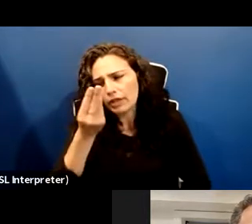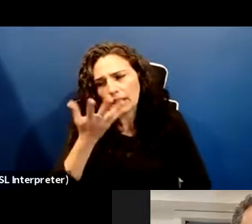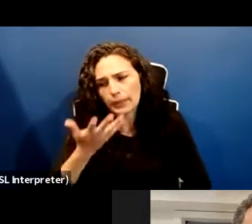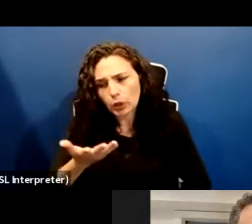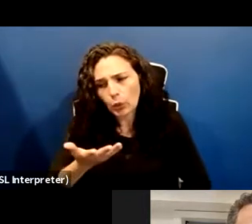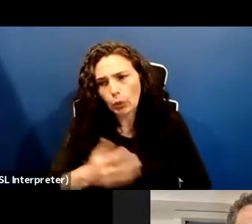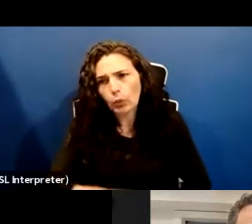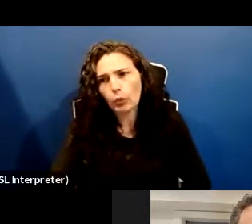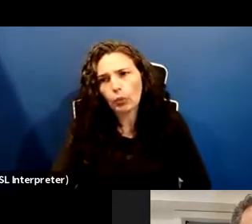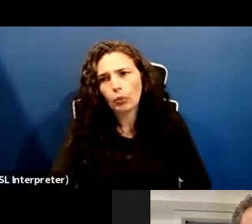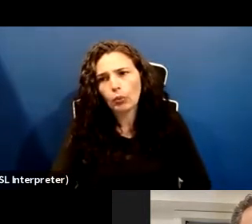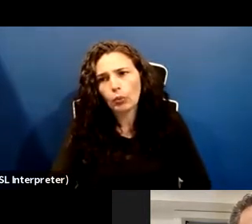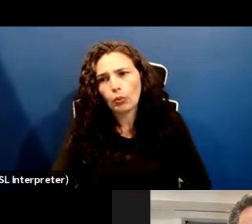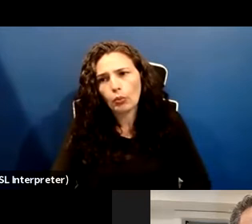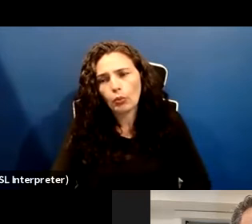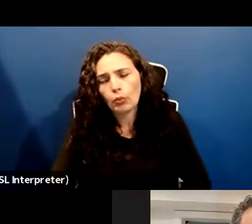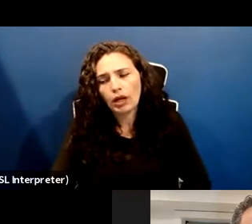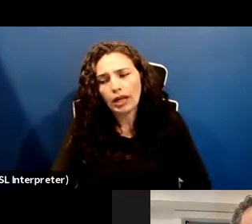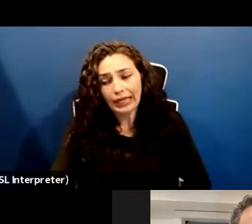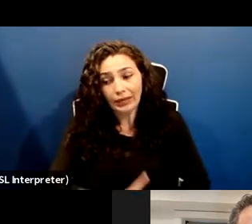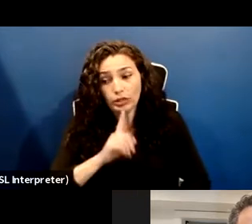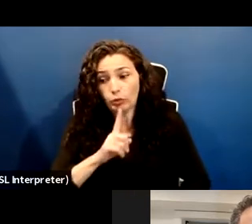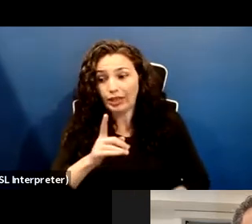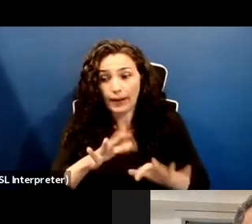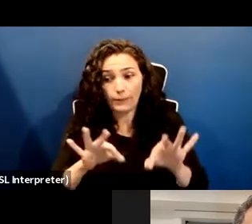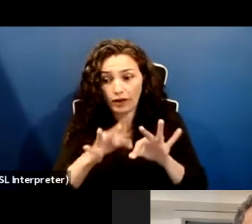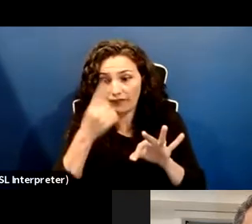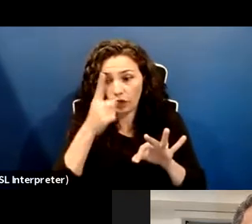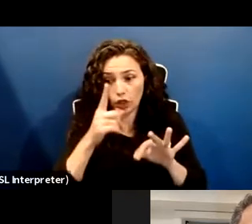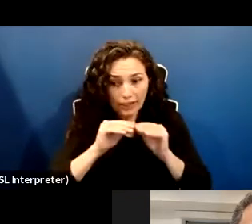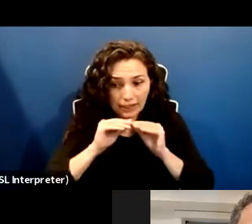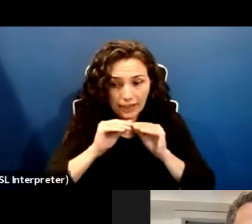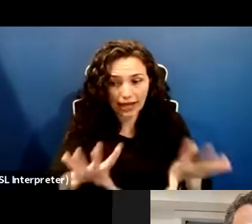out towards people to be able to see it right away? Cause I imagine that must've been a difficult thing